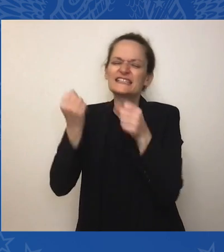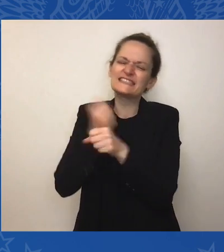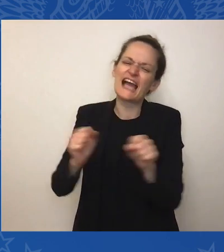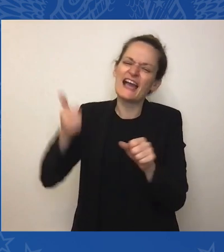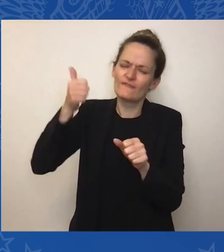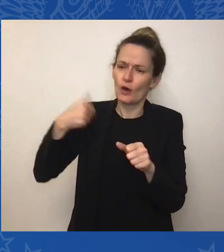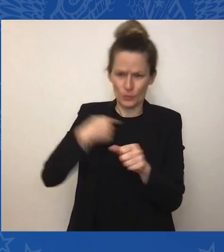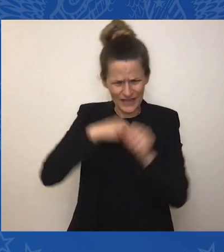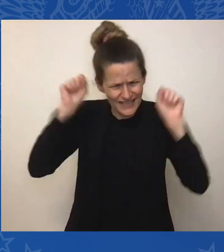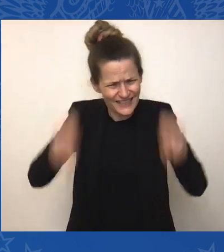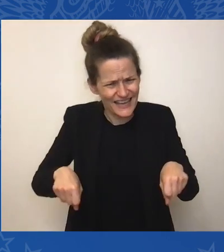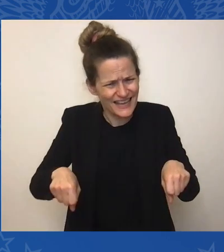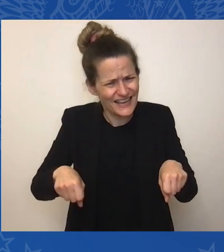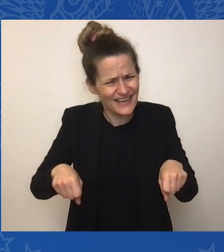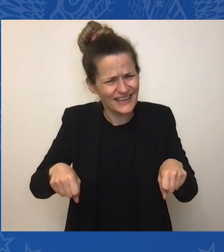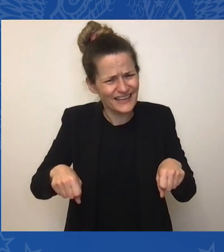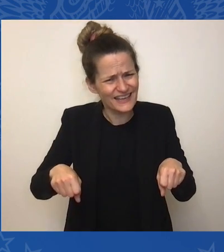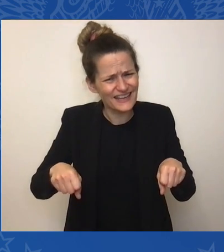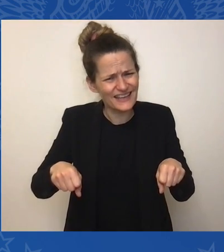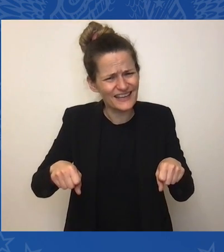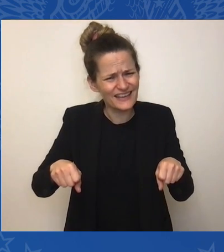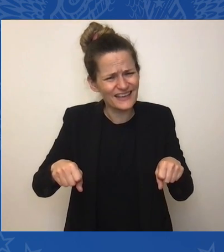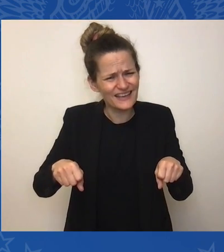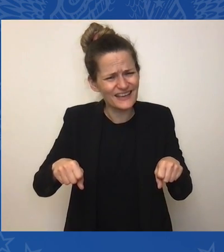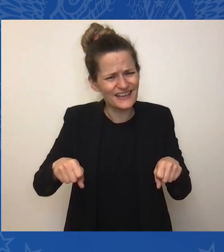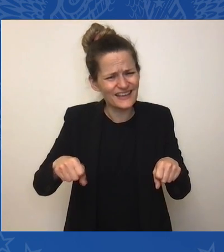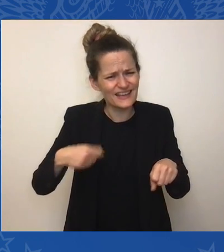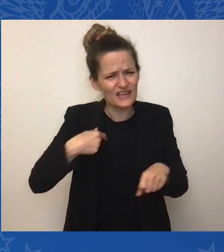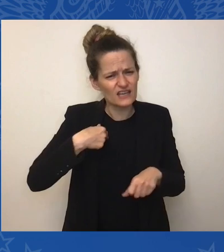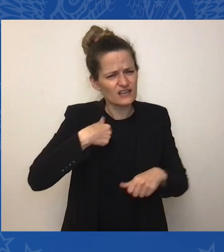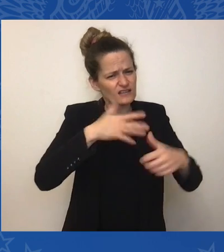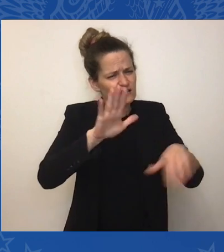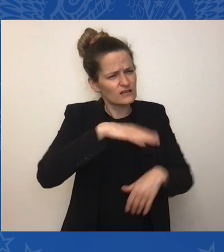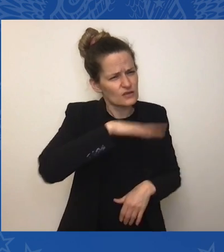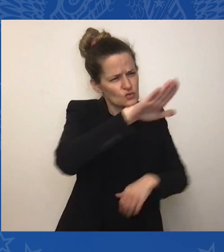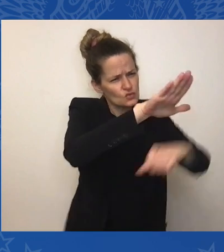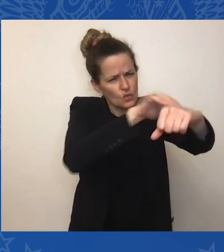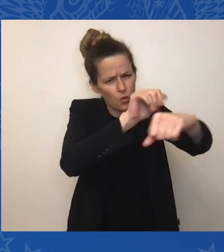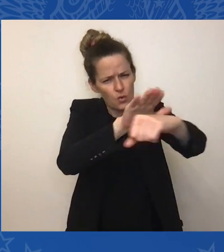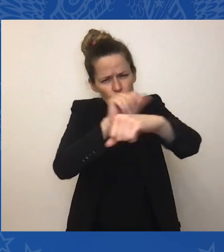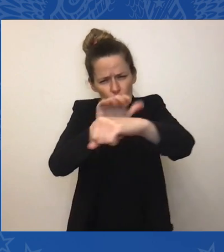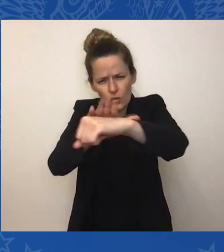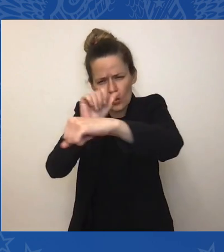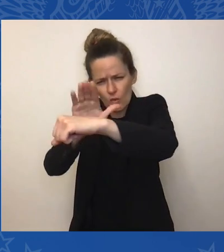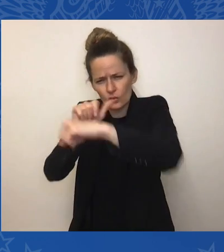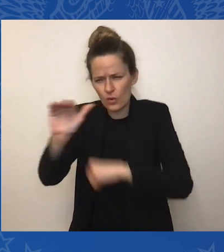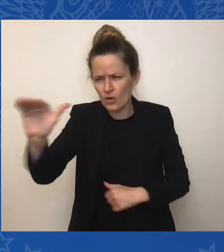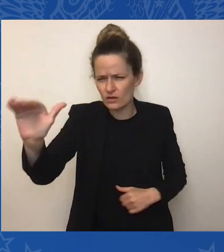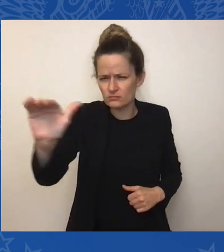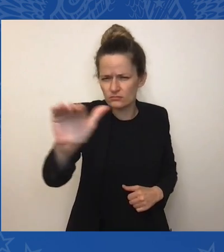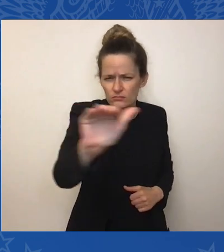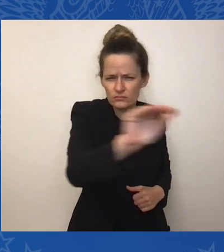So I call on all Americans this hour to join hands and make your voices heard and work together